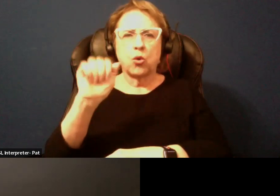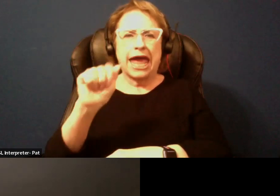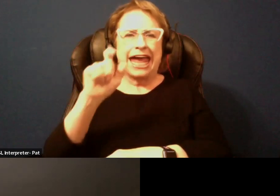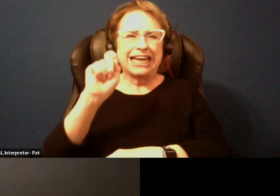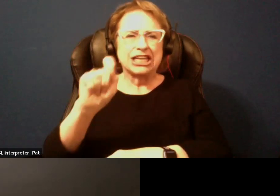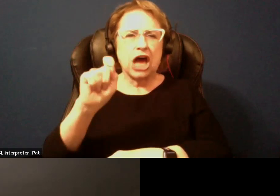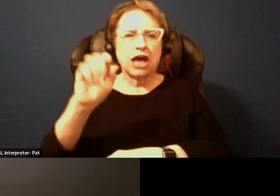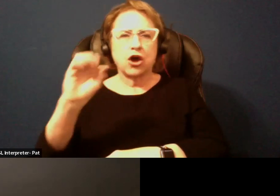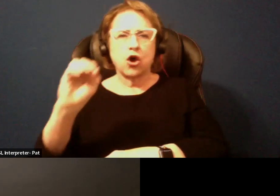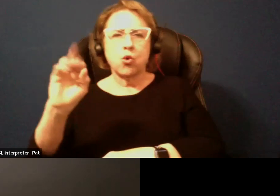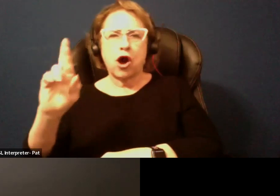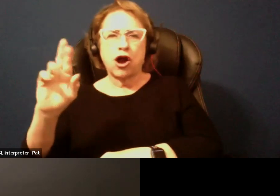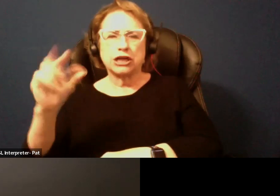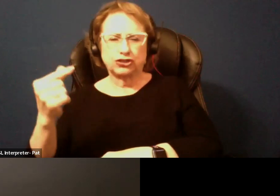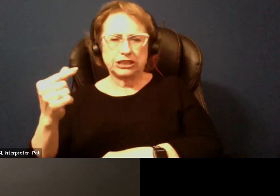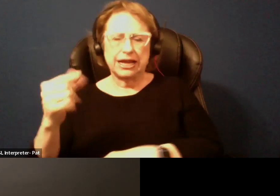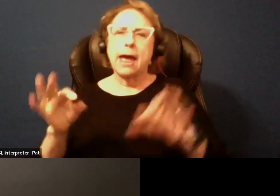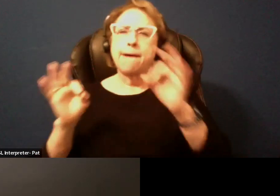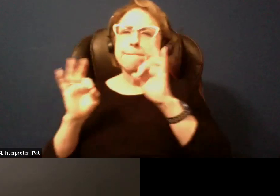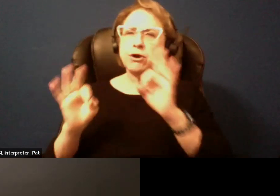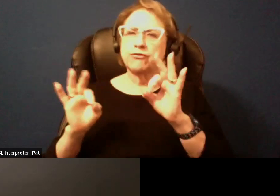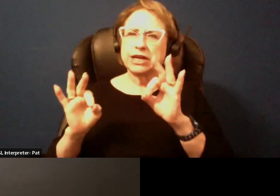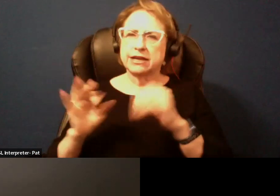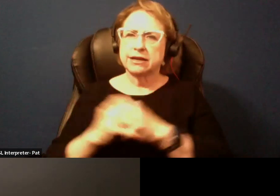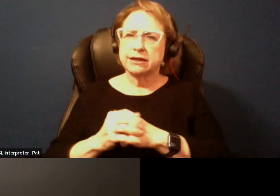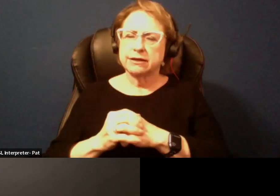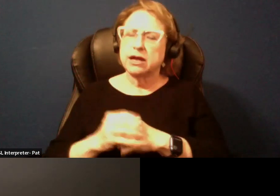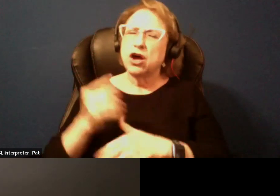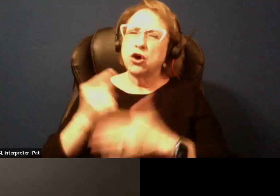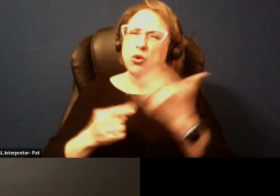easy. Perfect. And what can you find there. What can someone find and get trained to do.